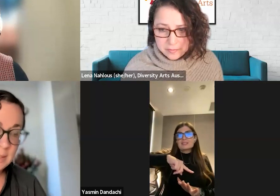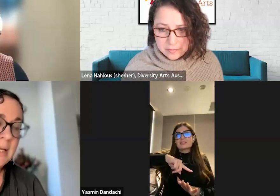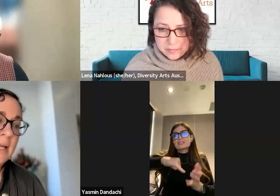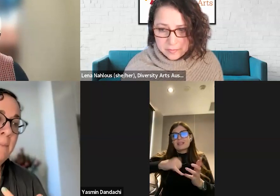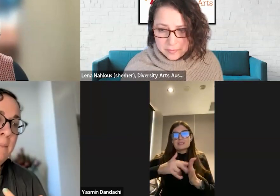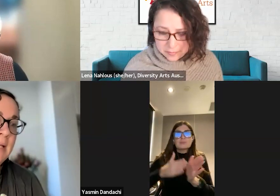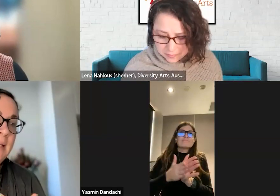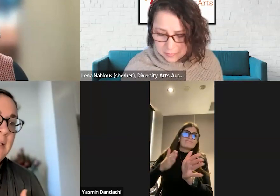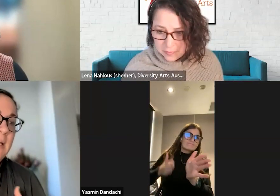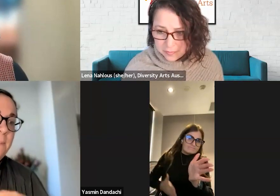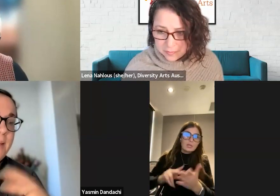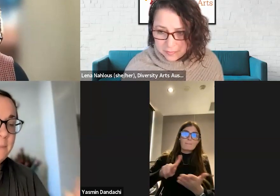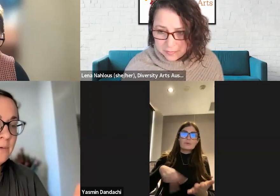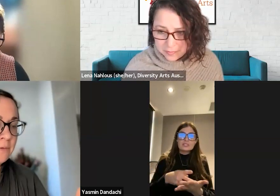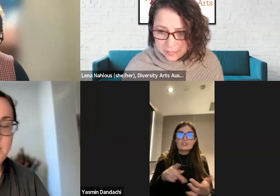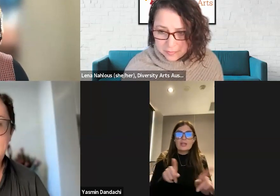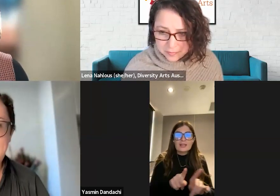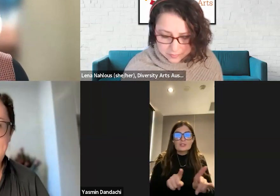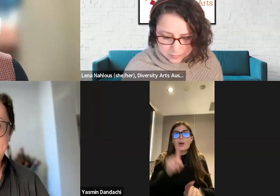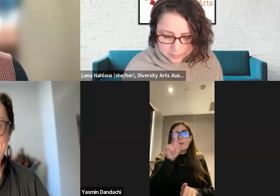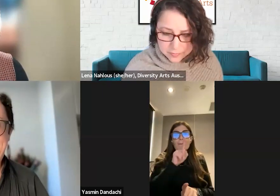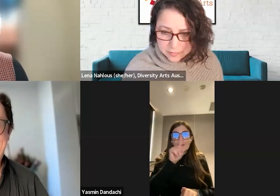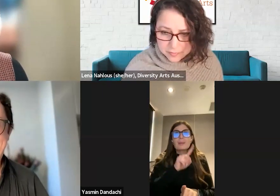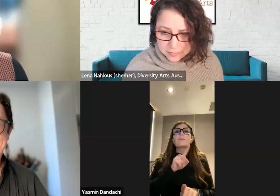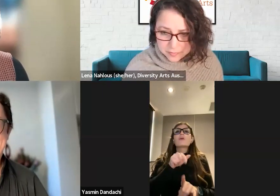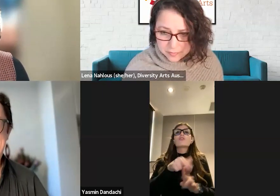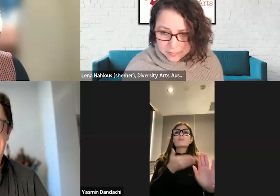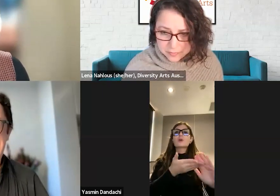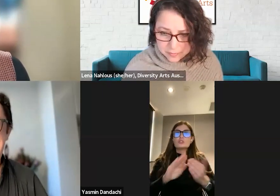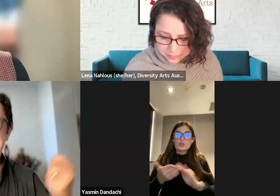it means people from those communities are being asked to do more,